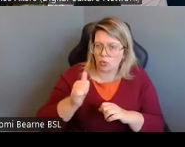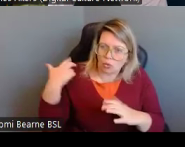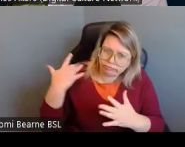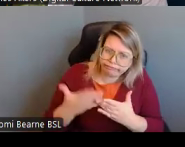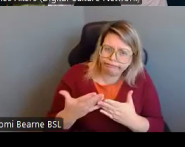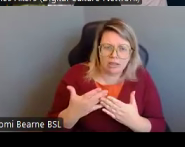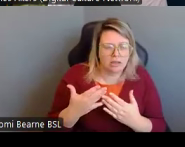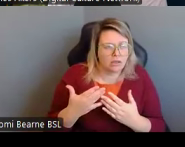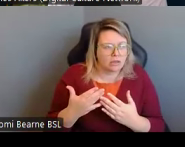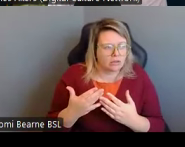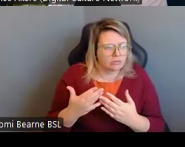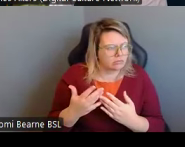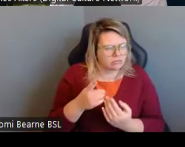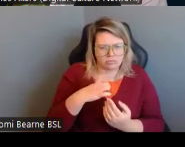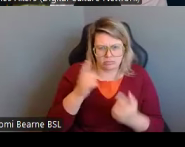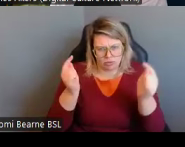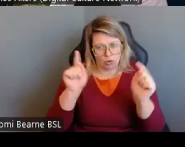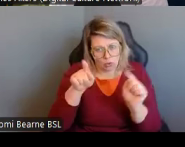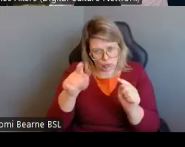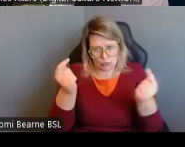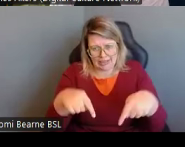why do you exist? Why are you here?